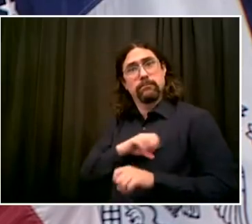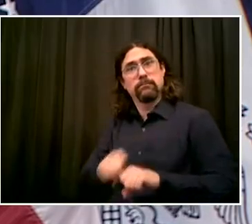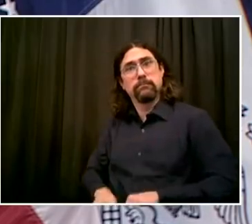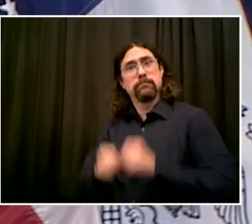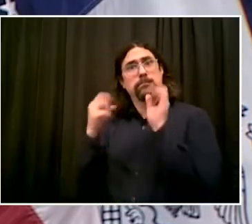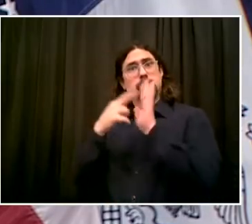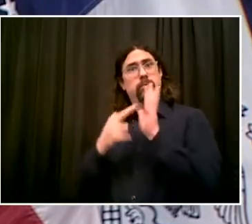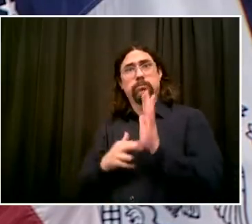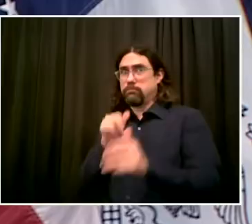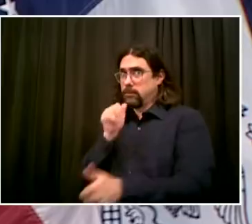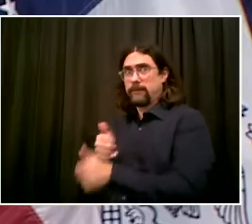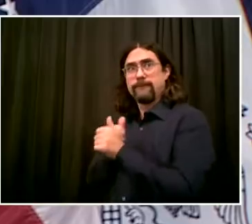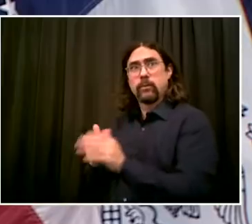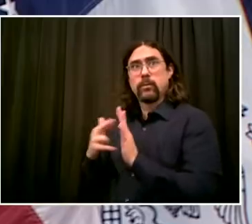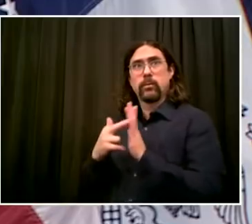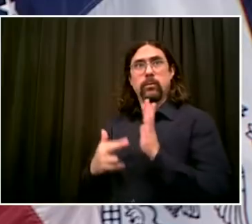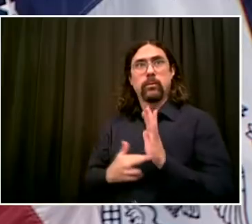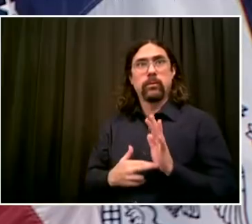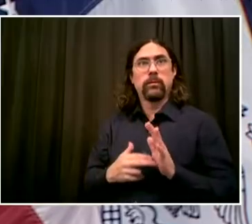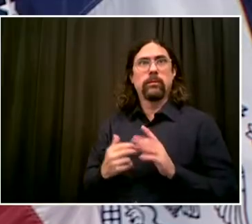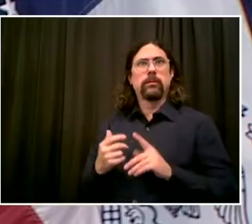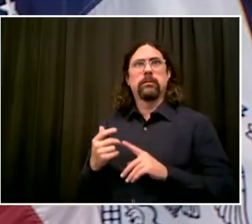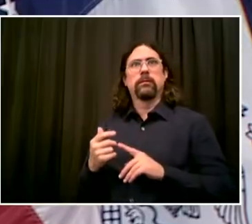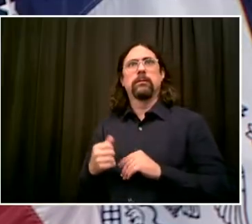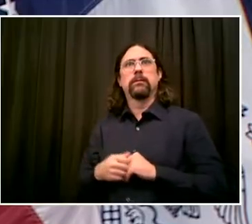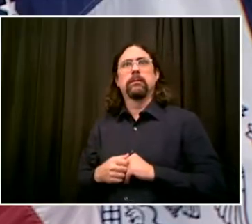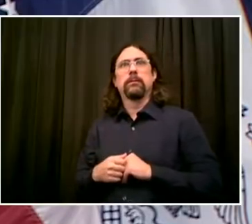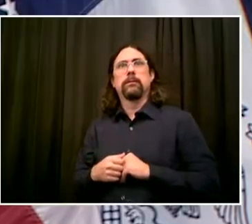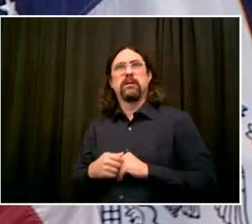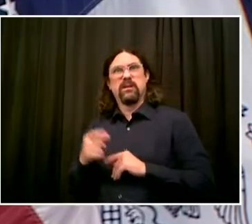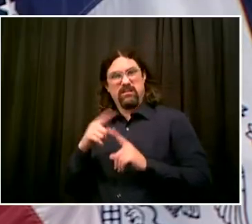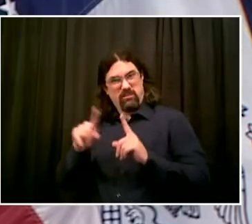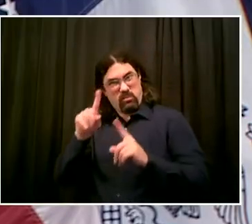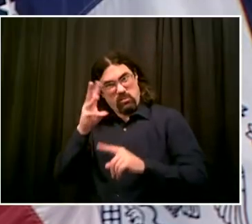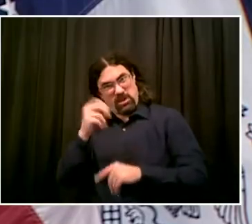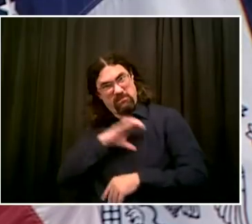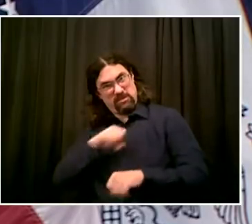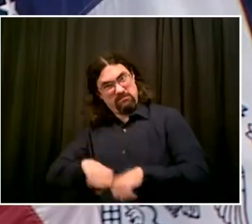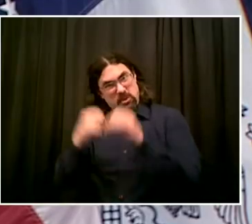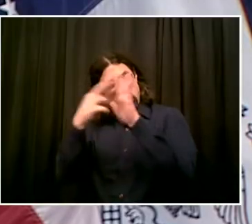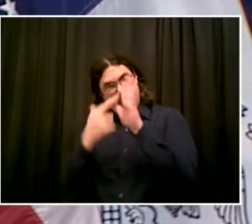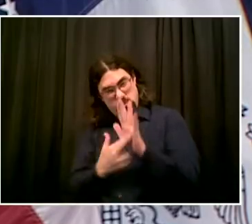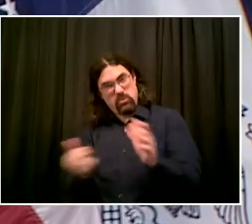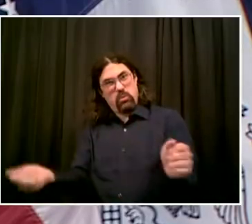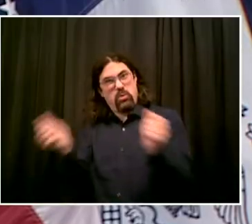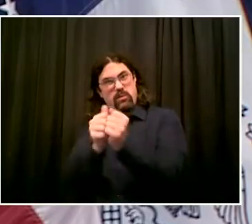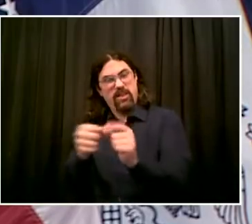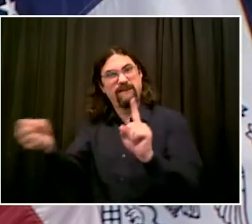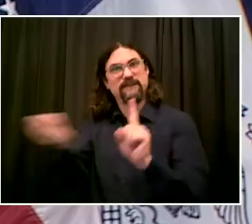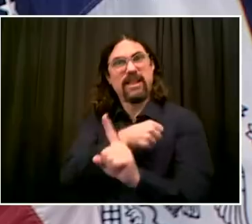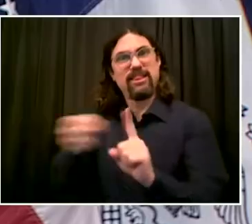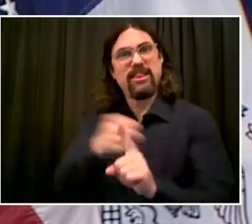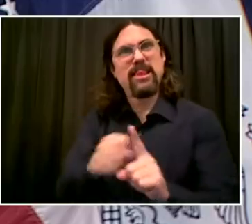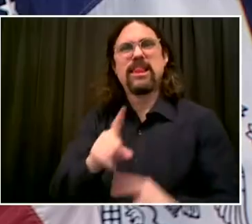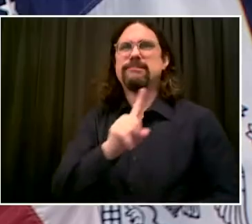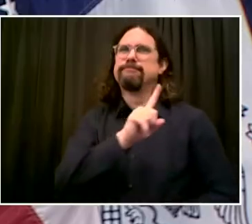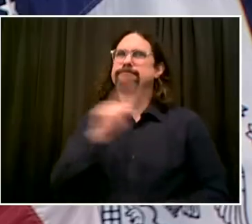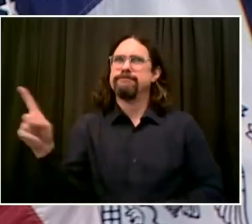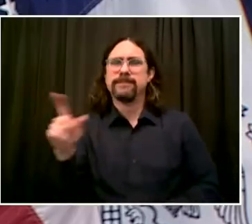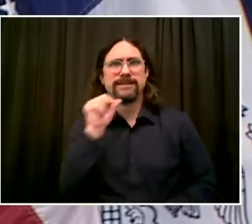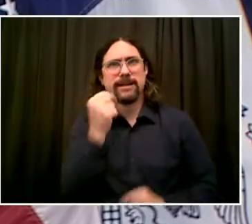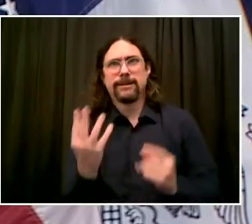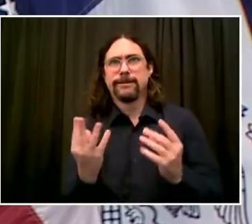DOES NOT FOLLOW